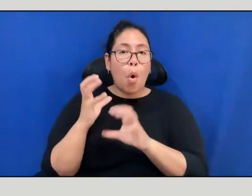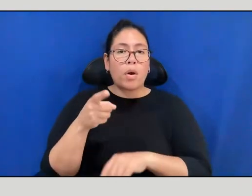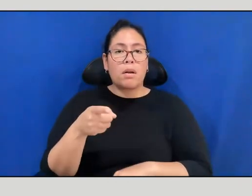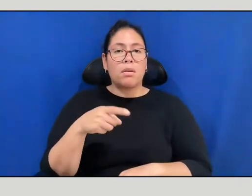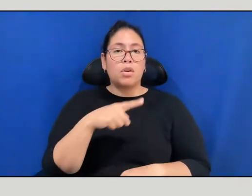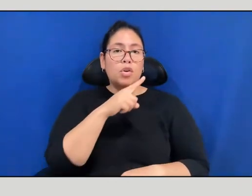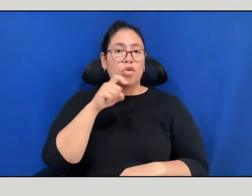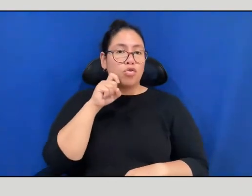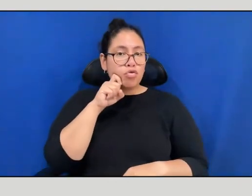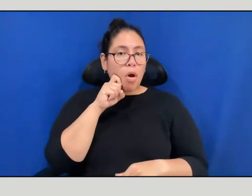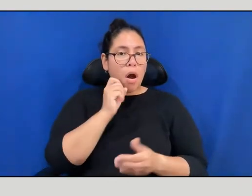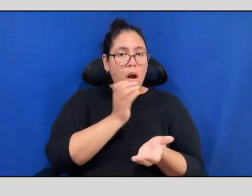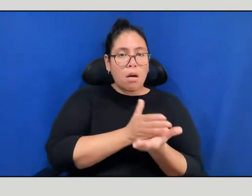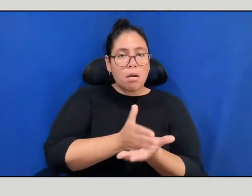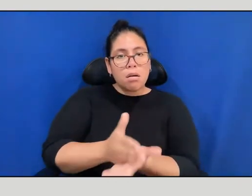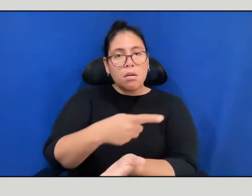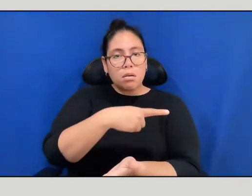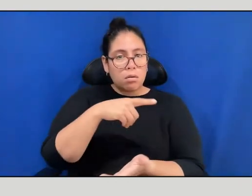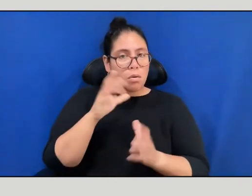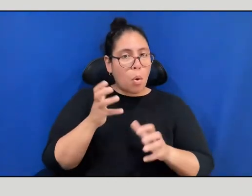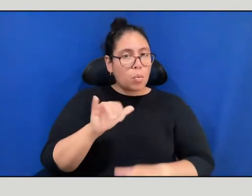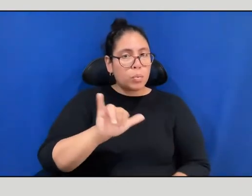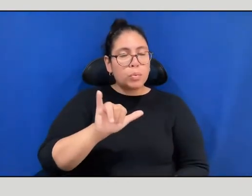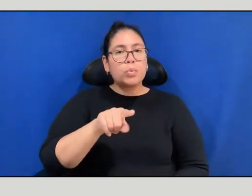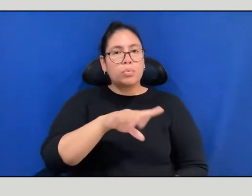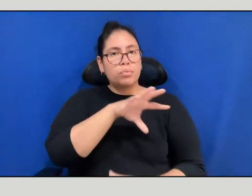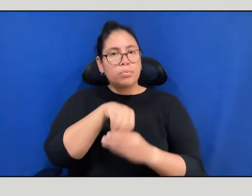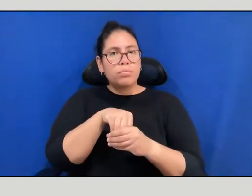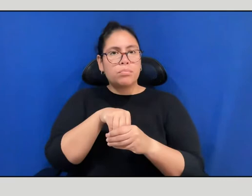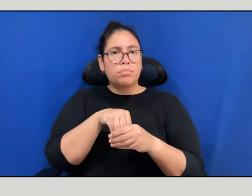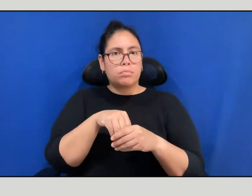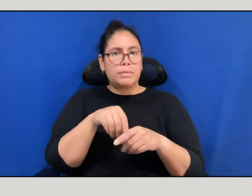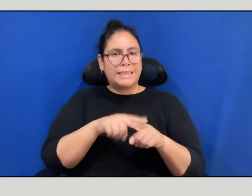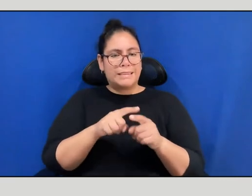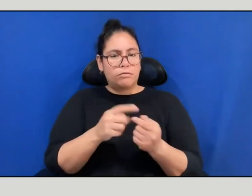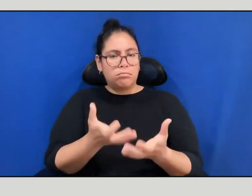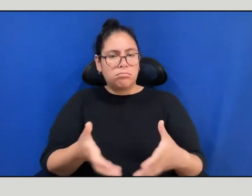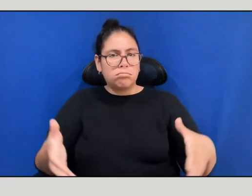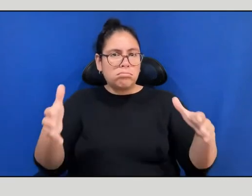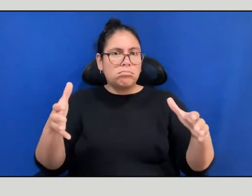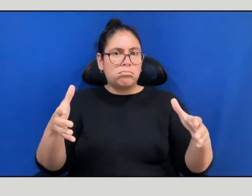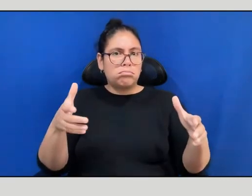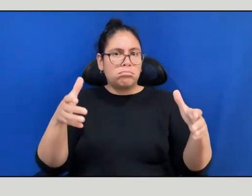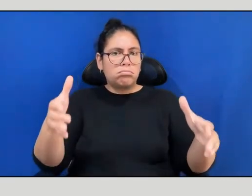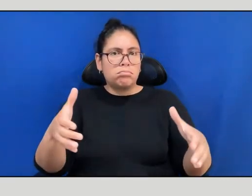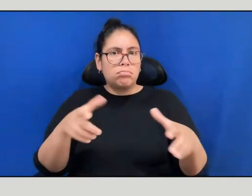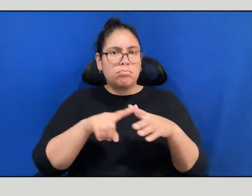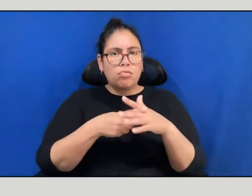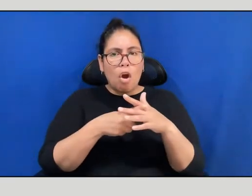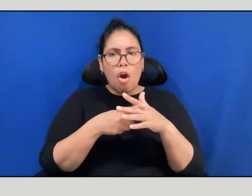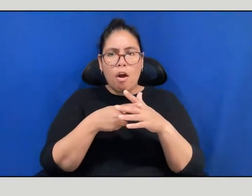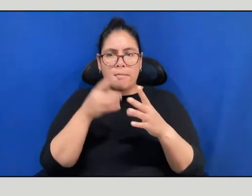and we started again using burins to cook. We started cooking outside.